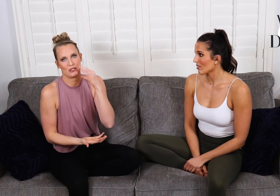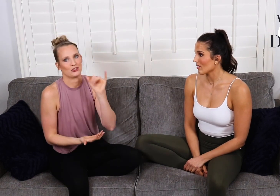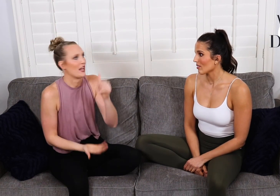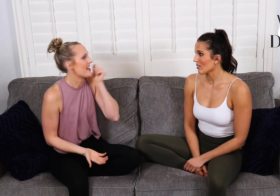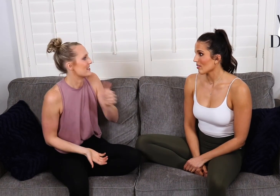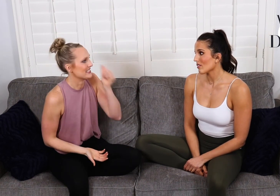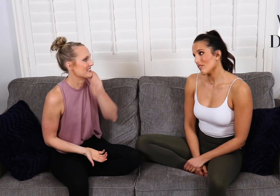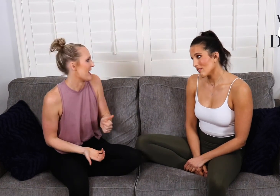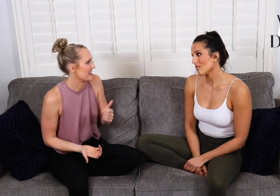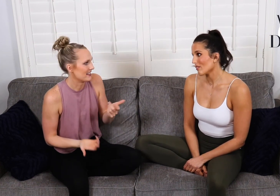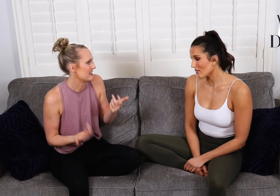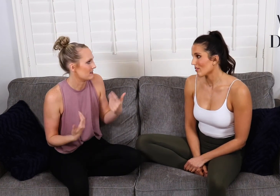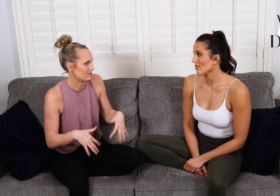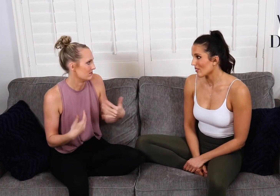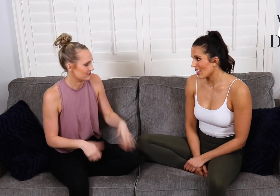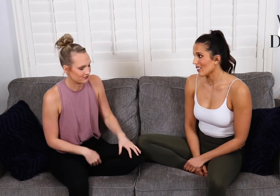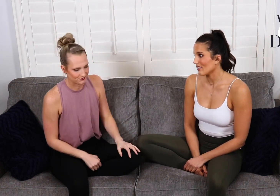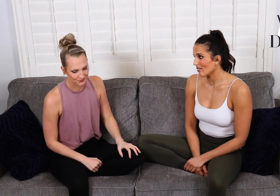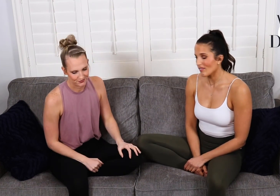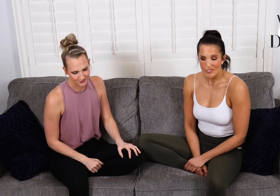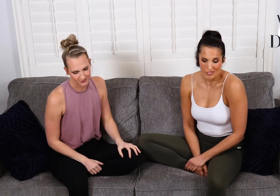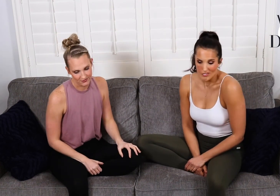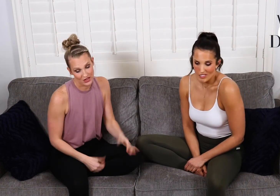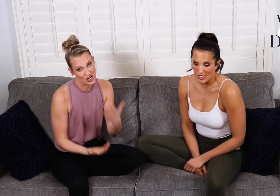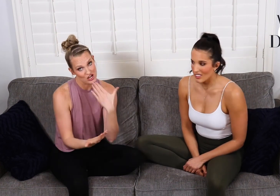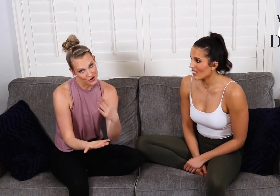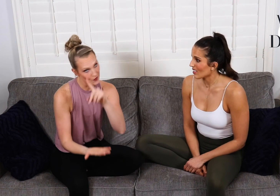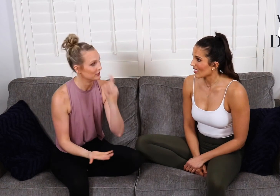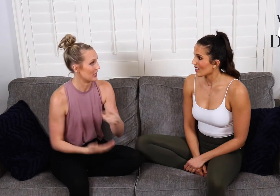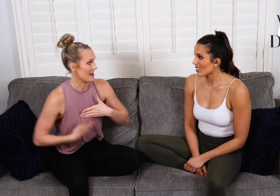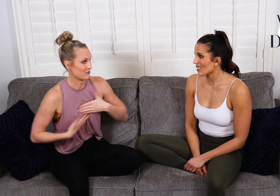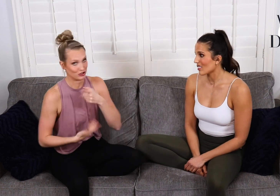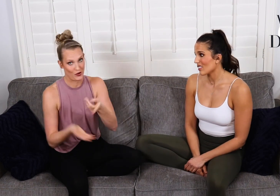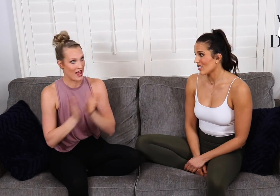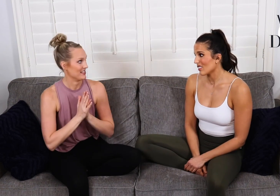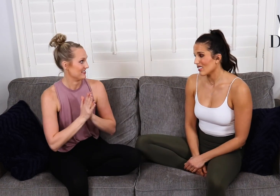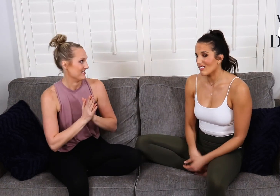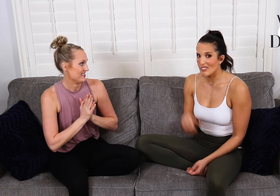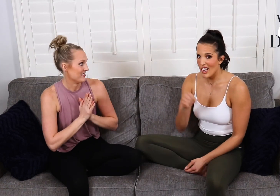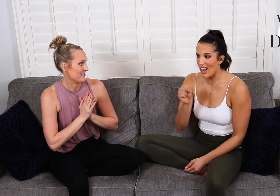we get that but we experience it every day. Good question. I really appreciate you asking that.